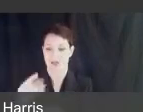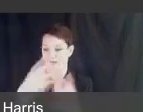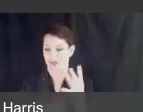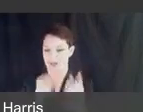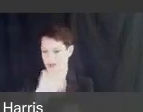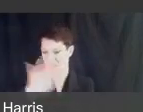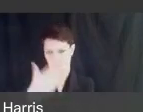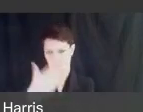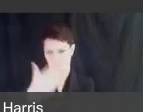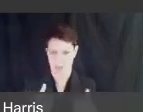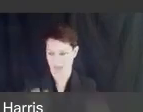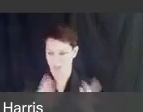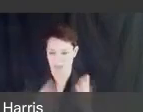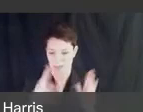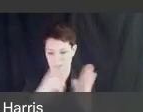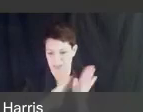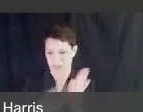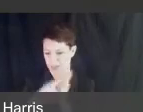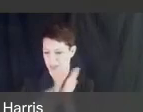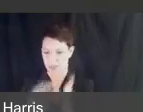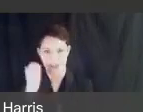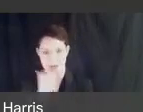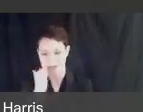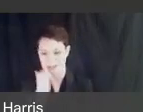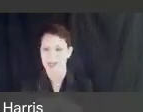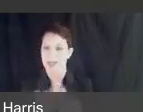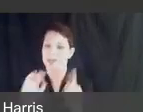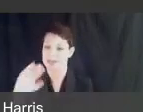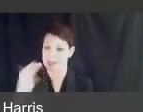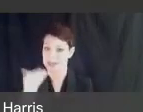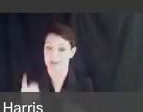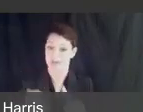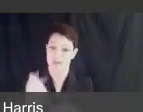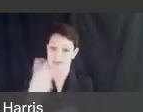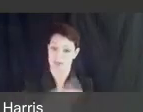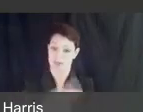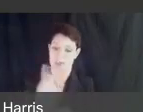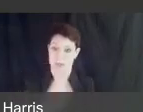people signed up each date but it seems like those first few days were really big numbers, like like